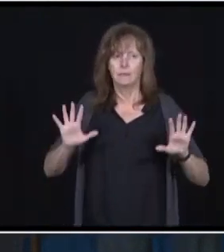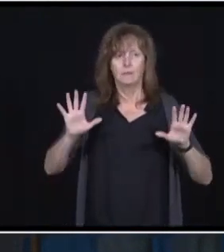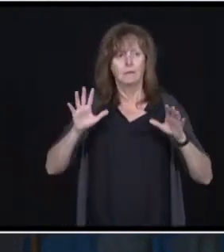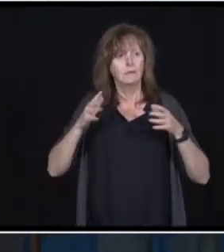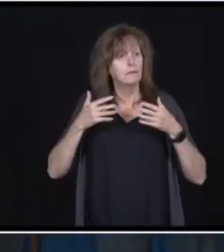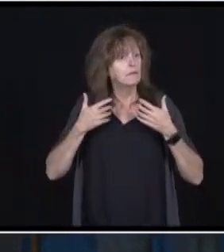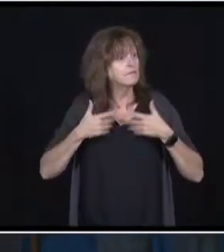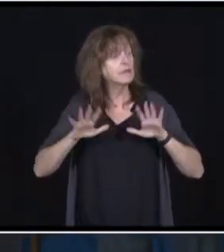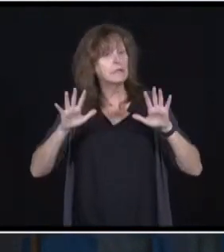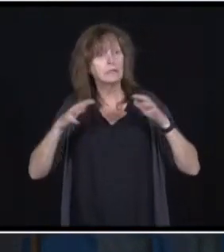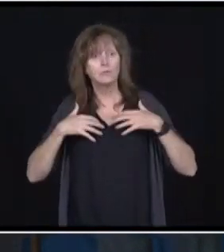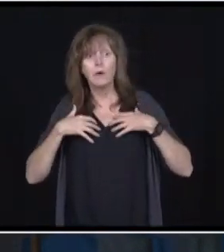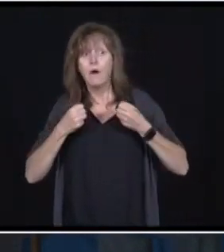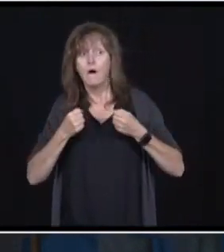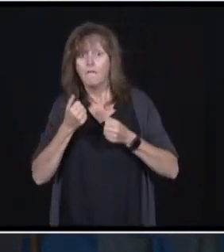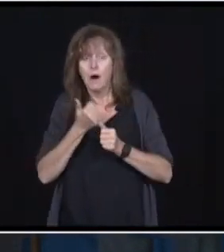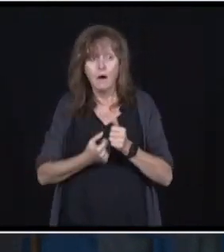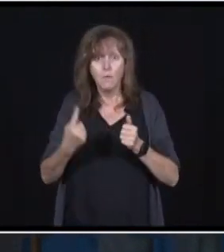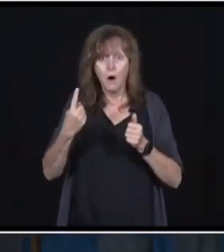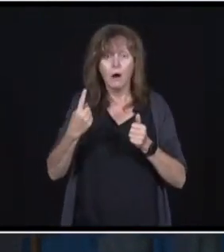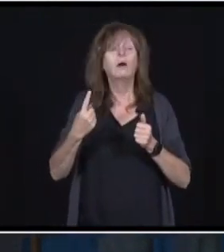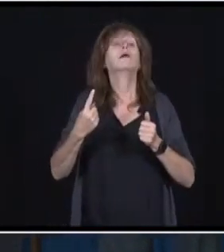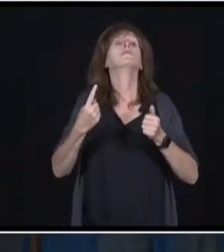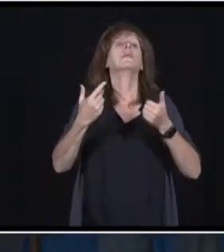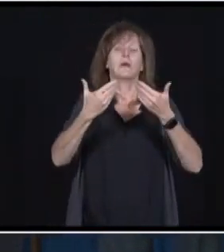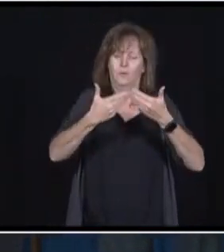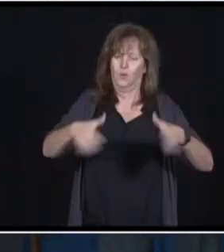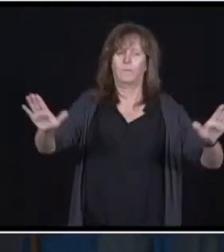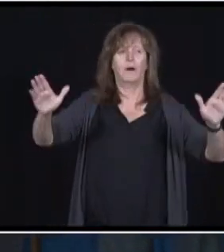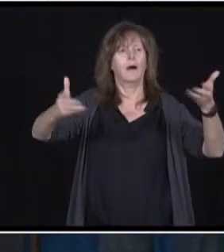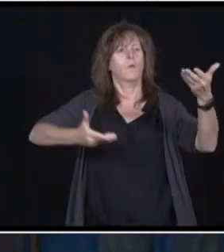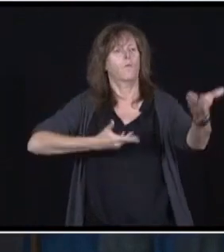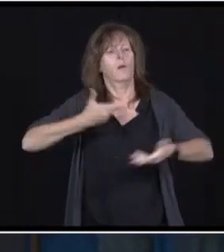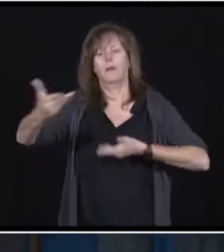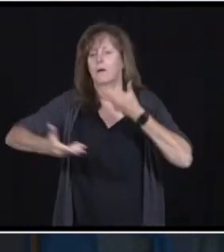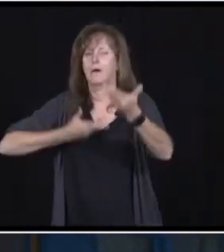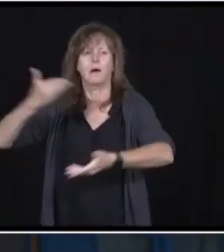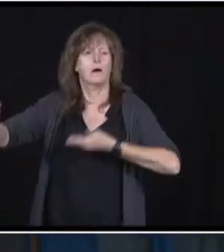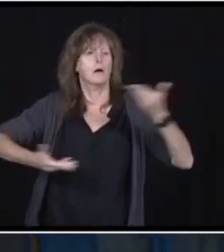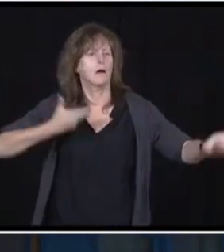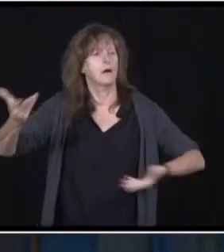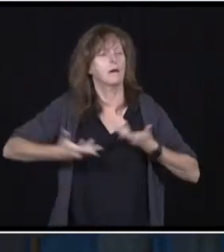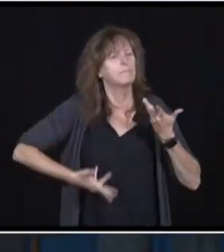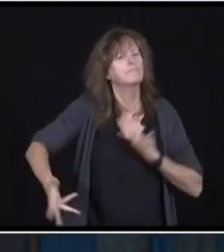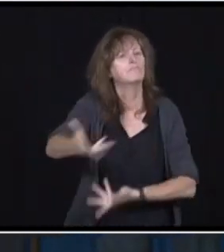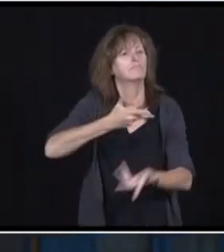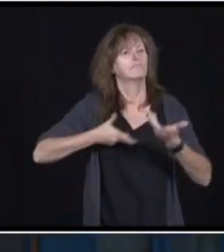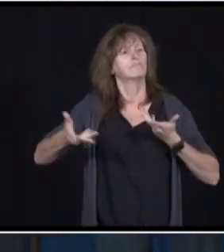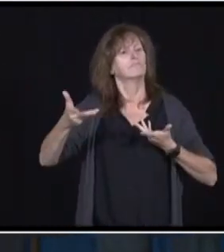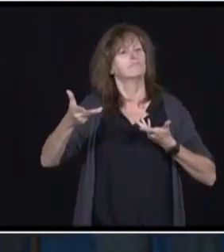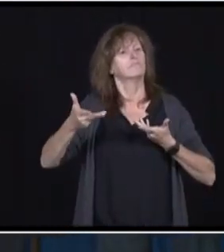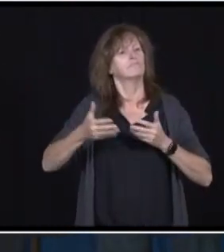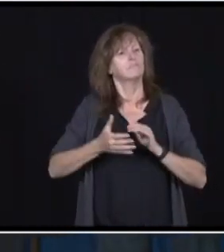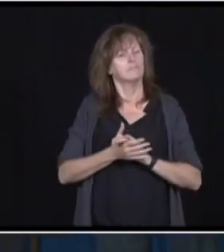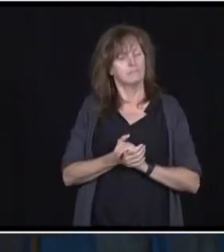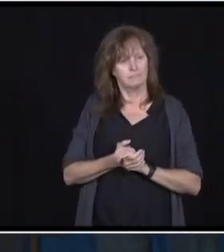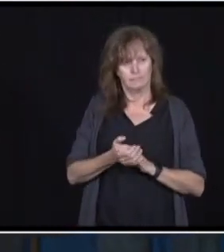have a good time. After the quarantine and after we open up the borders. But not until then.